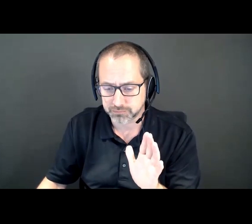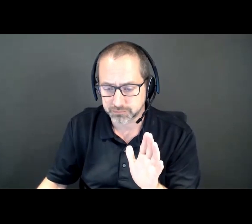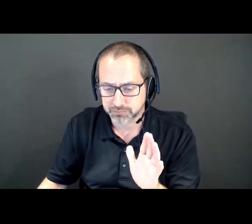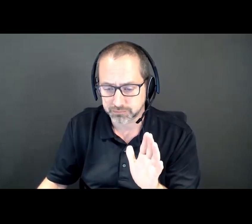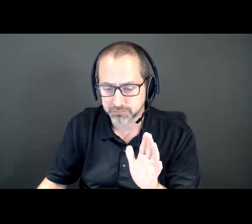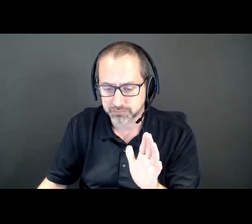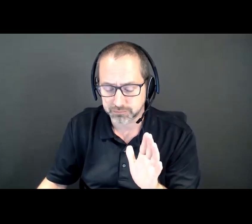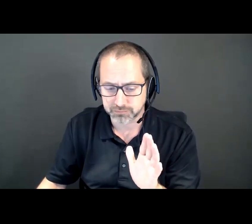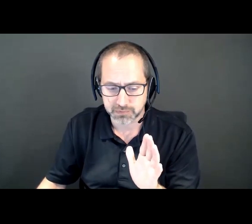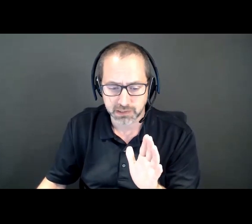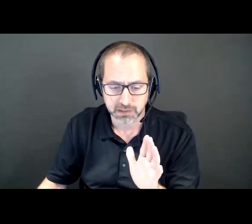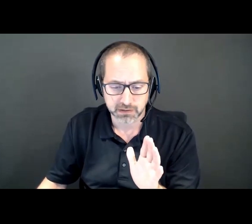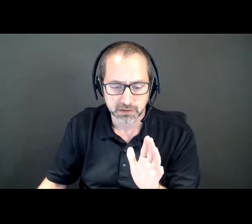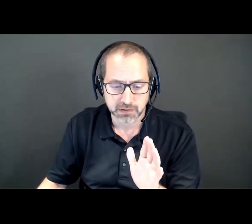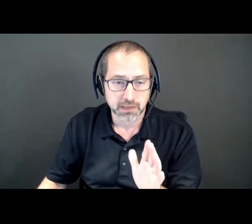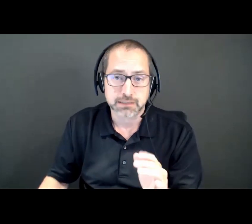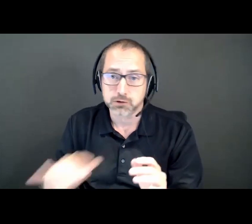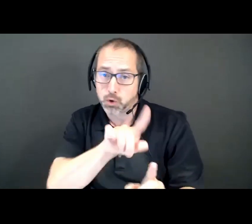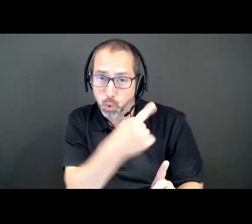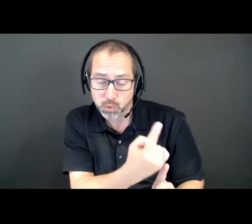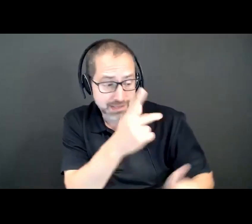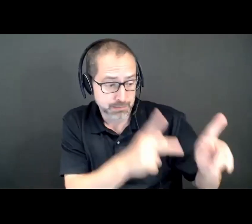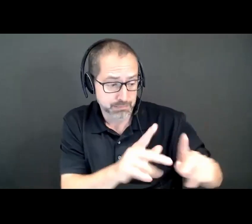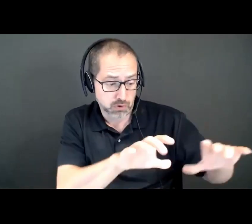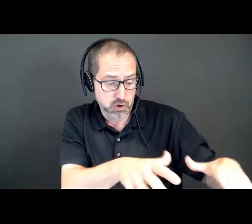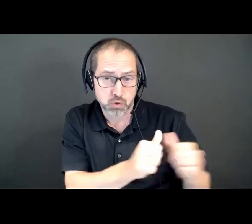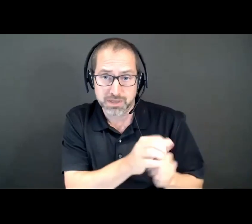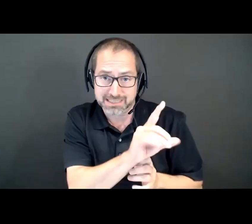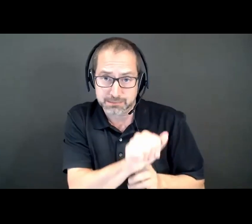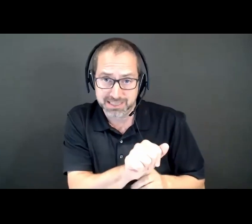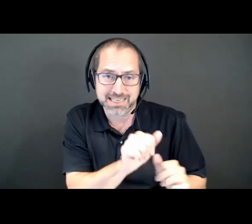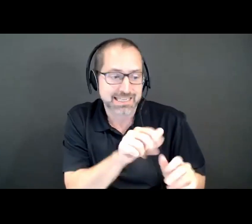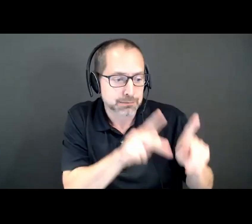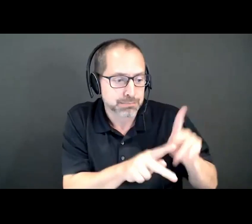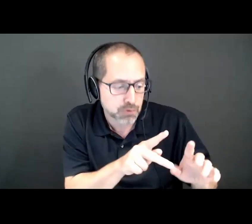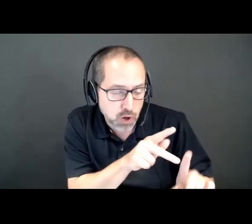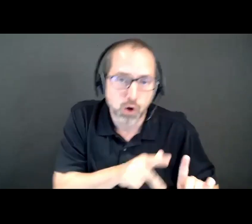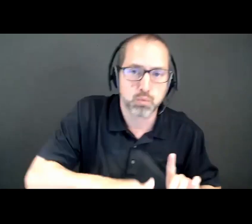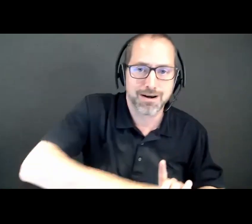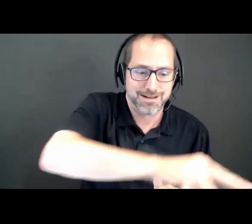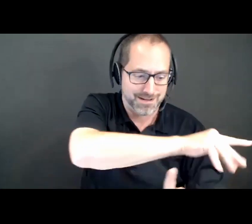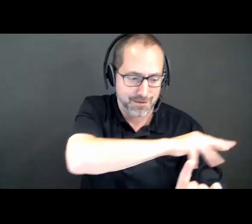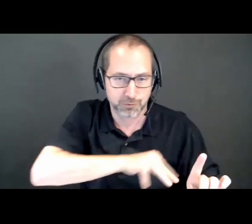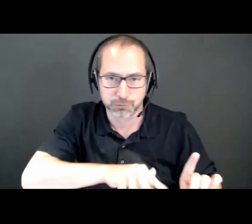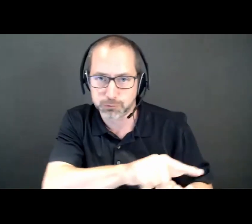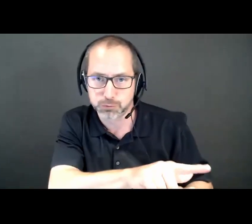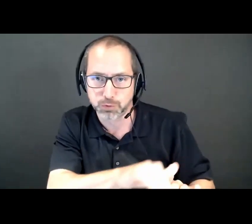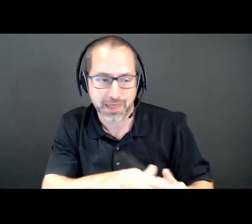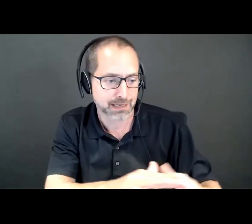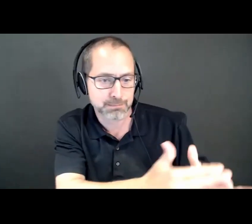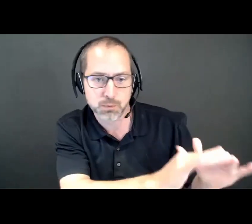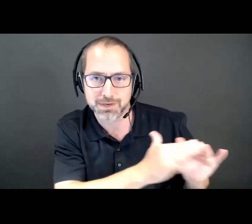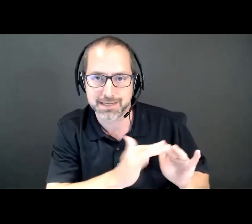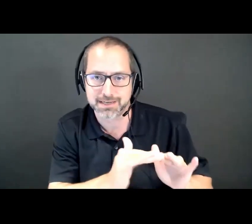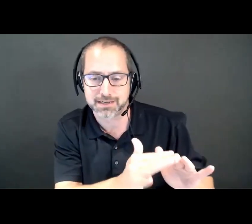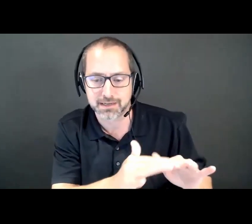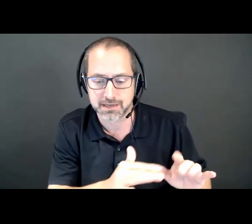it’s the people around them, it's the community around them, especially in terms of technology.